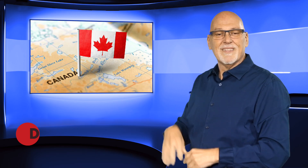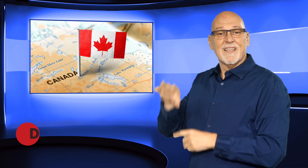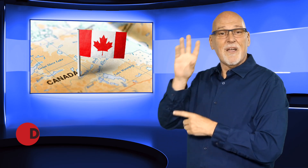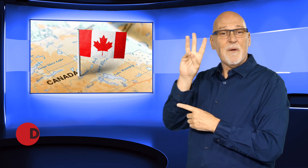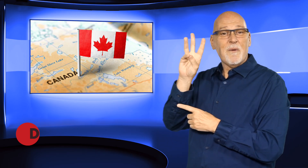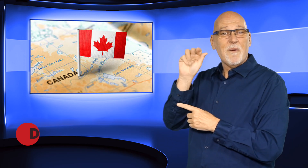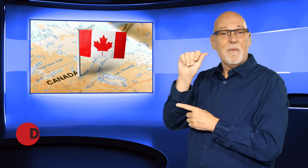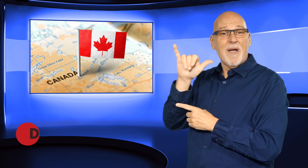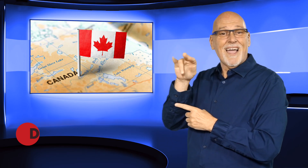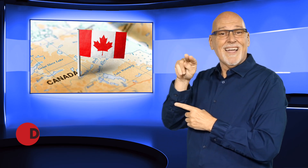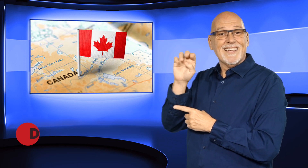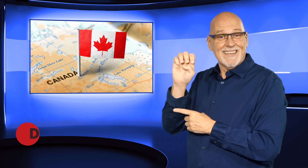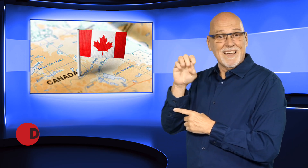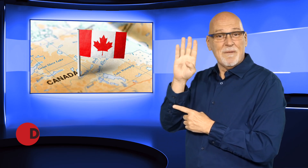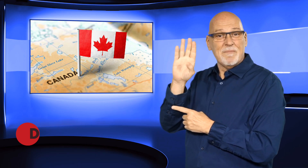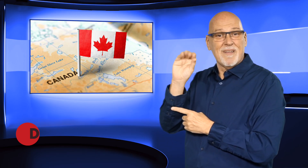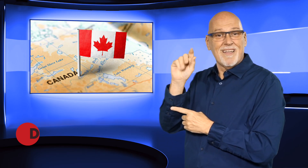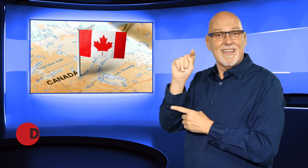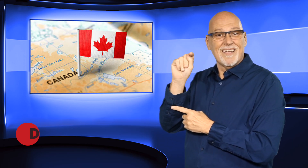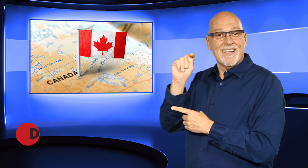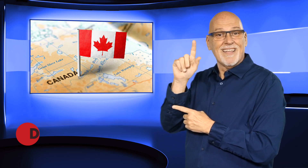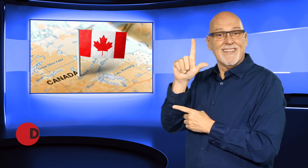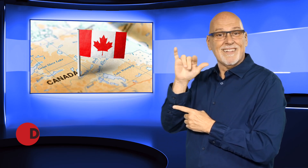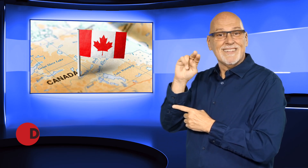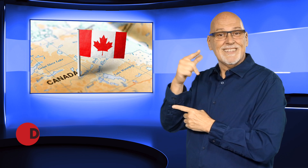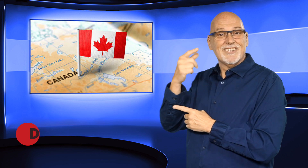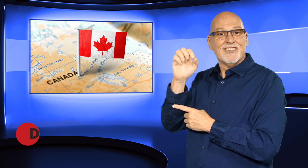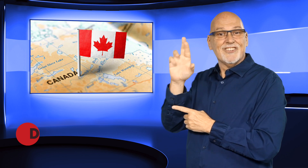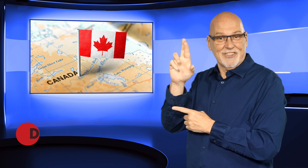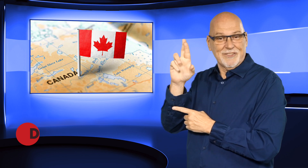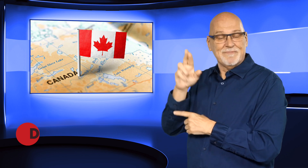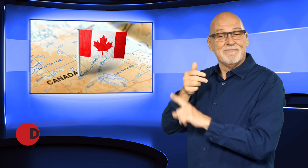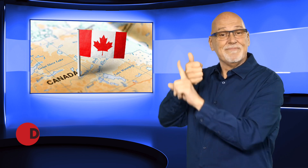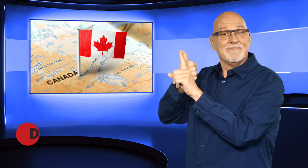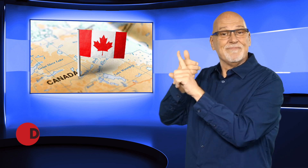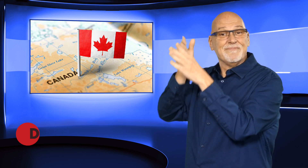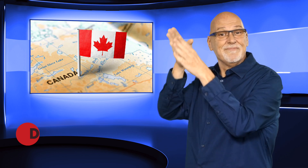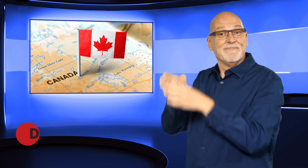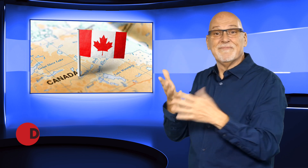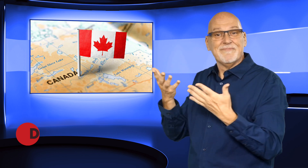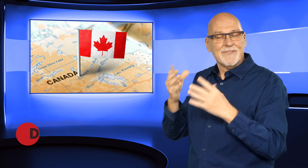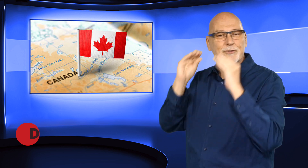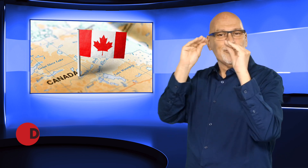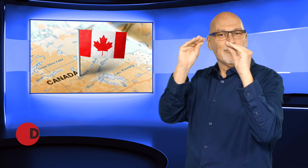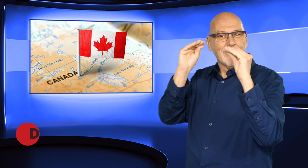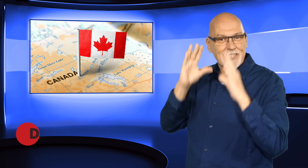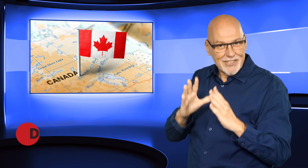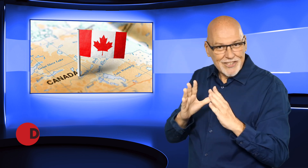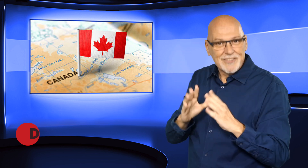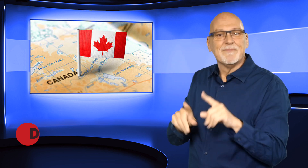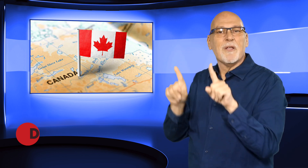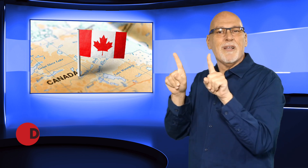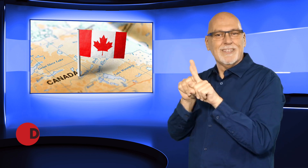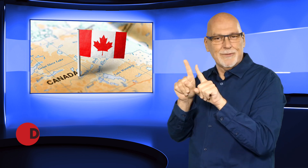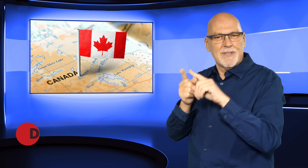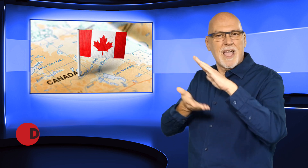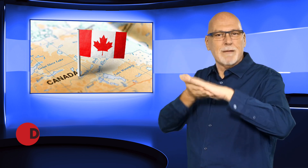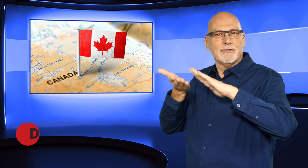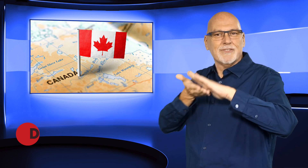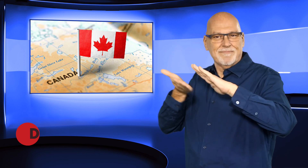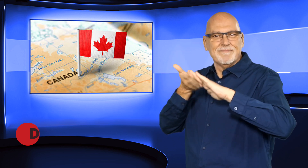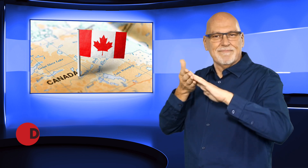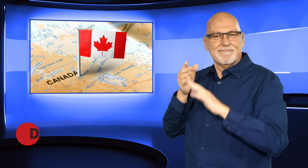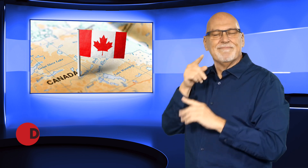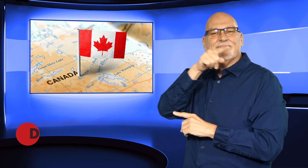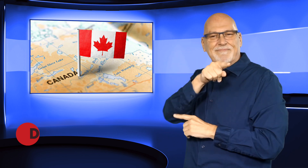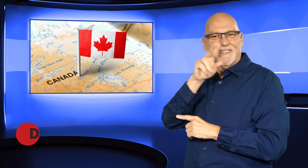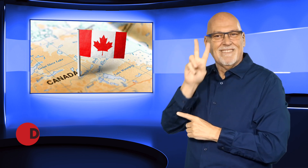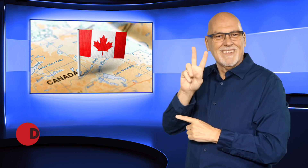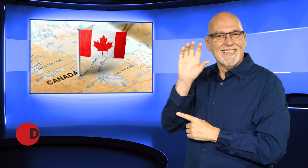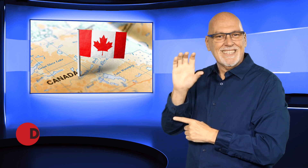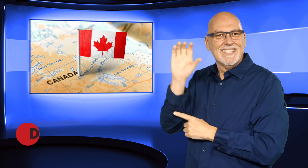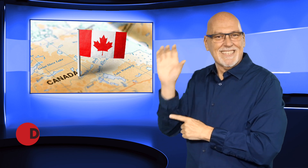[ANSELMO]: Wayne Bottlinger, an instructor and administrator at VCC